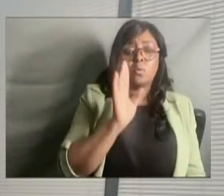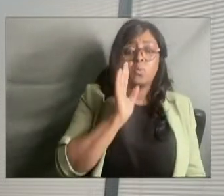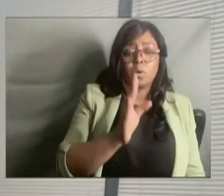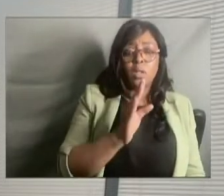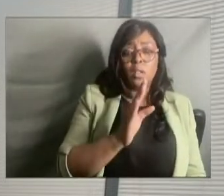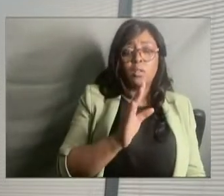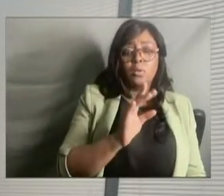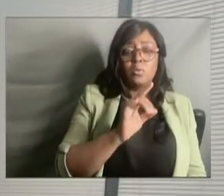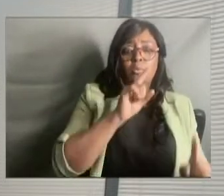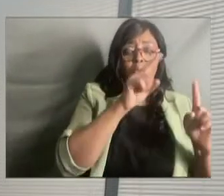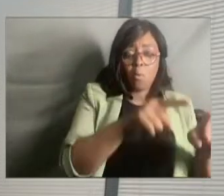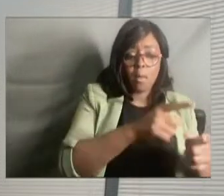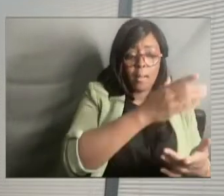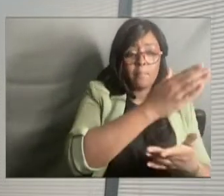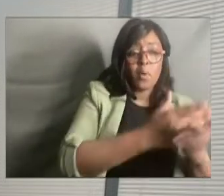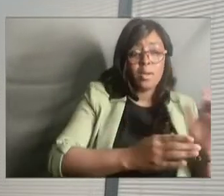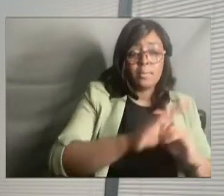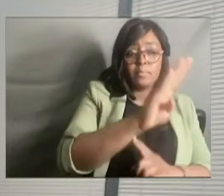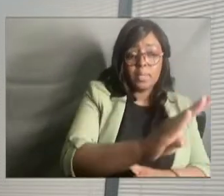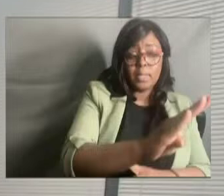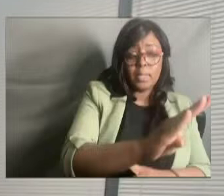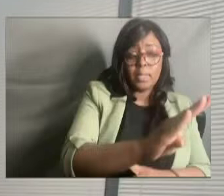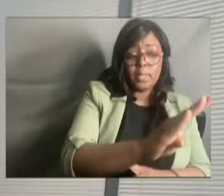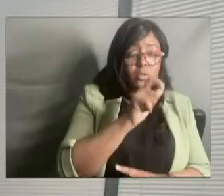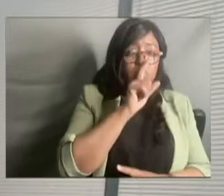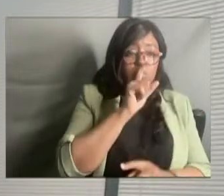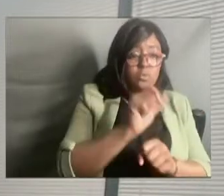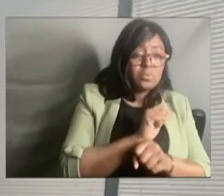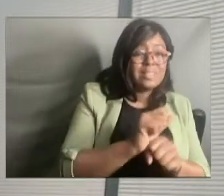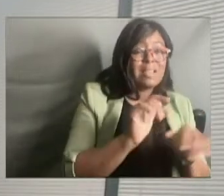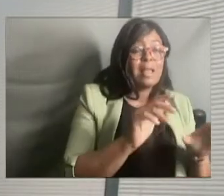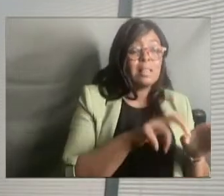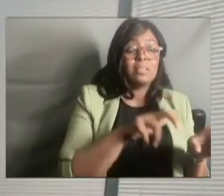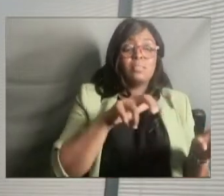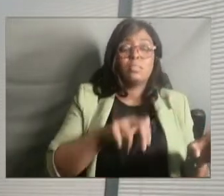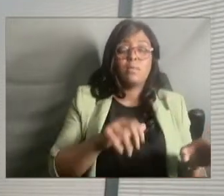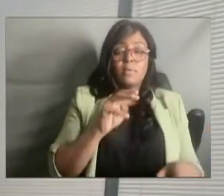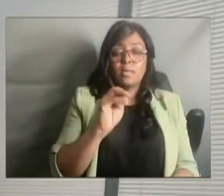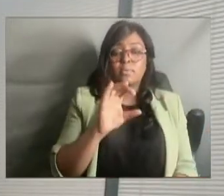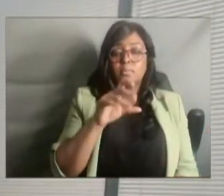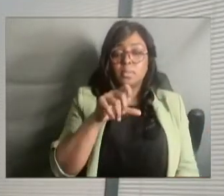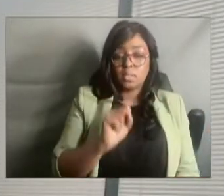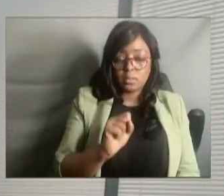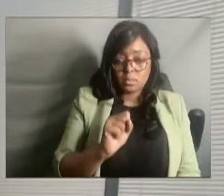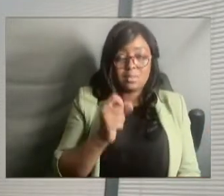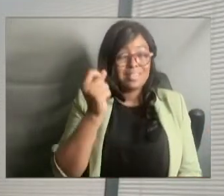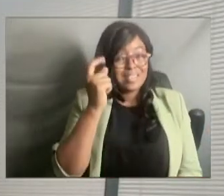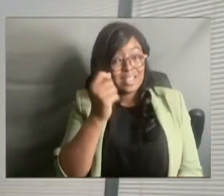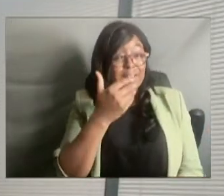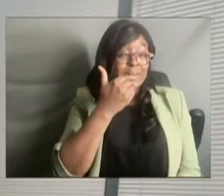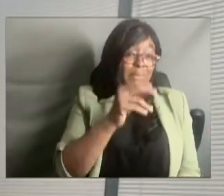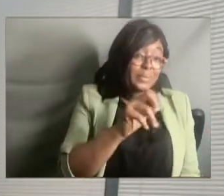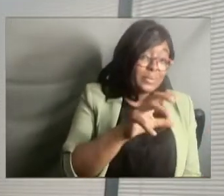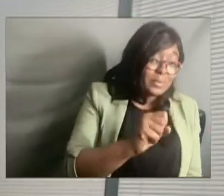transferred are going to go to part B and not just leave